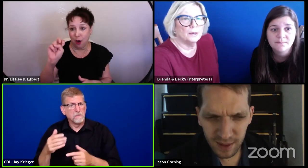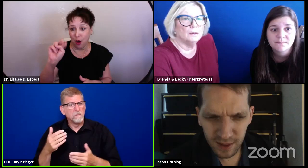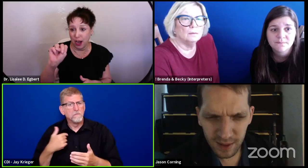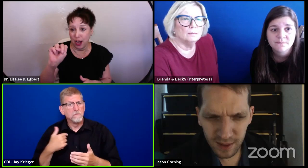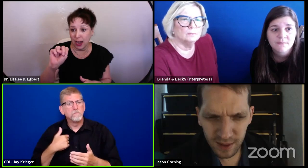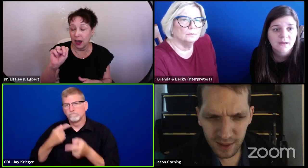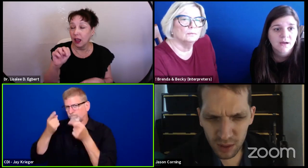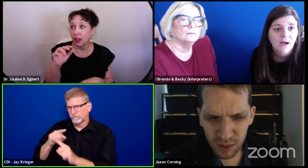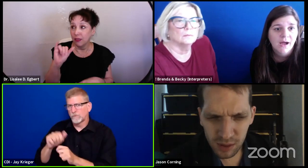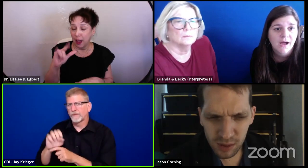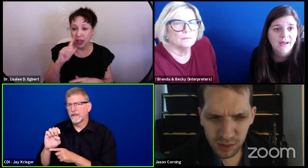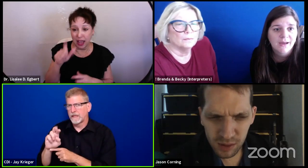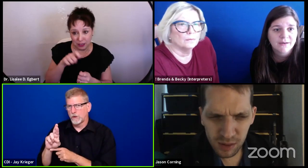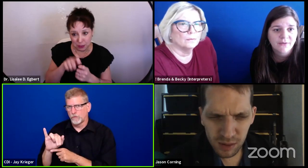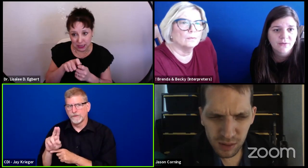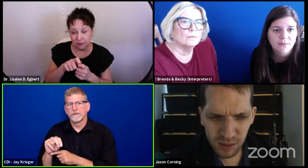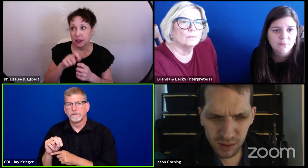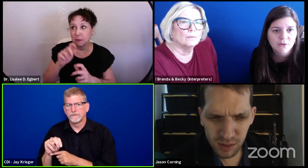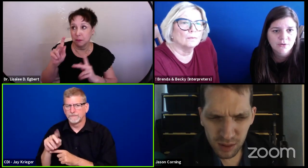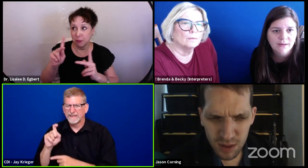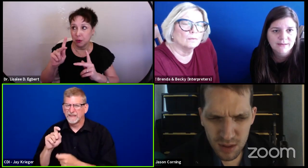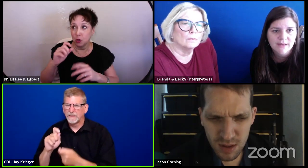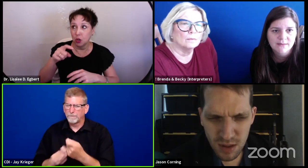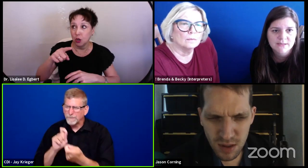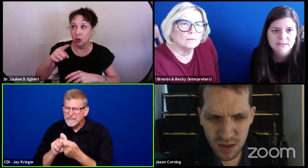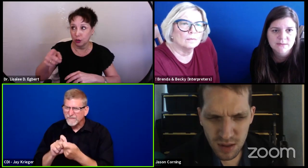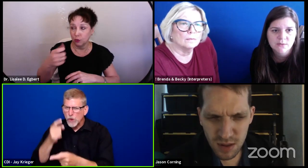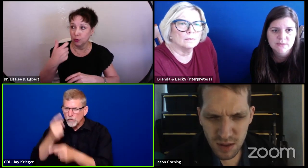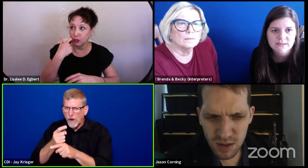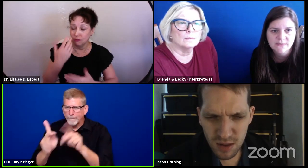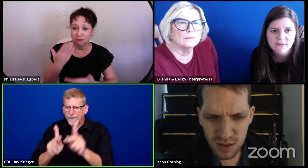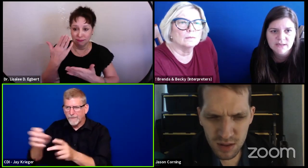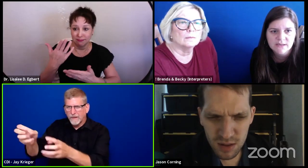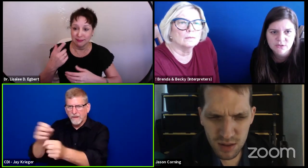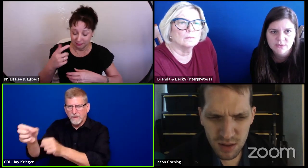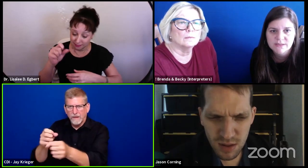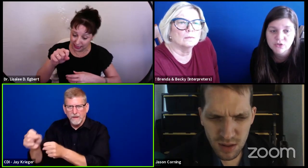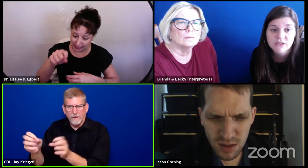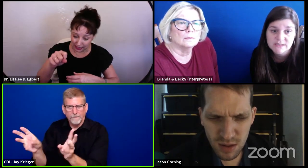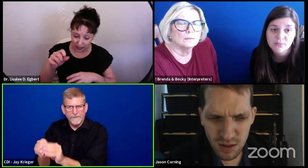Erin, if I remember correctly, there were specific individuals -- and you just did bring